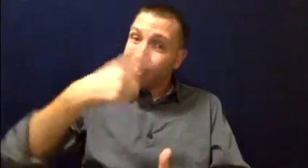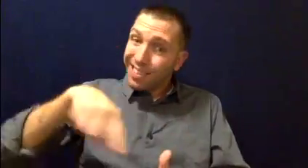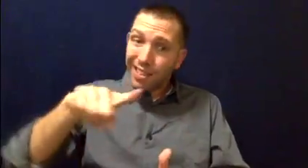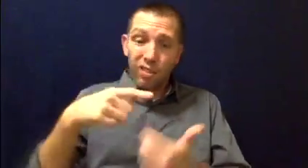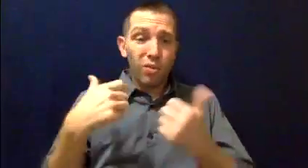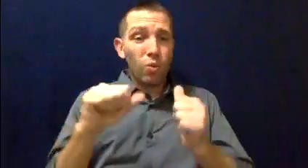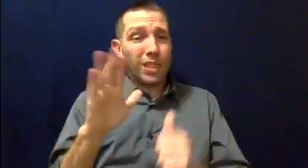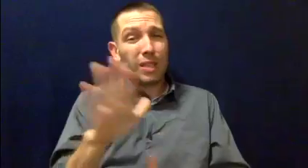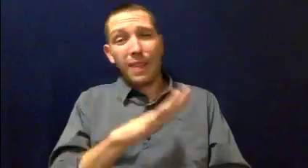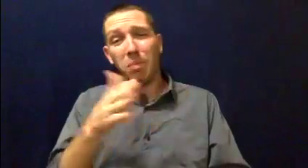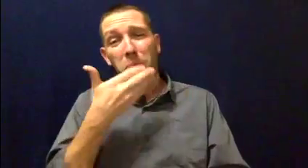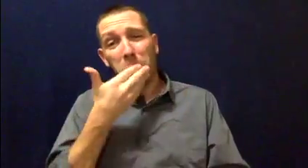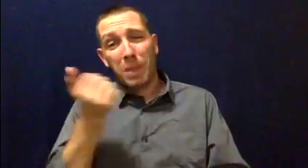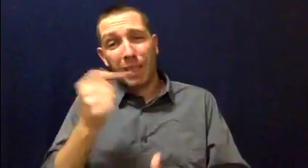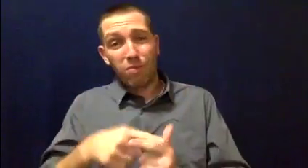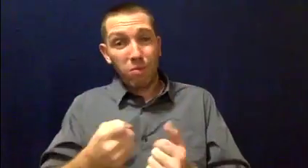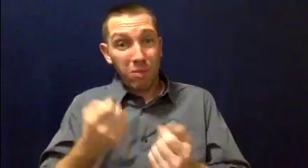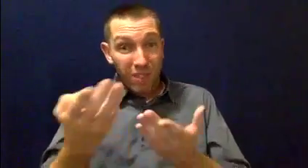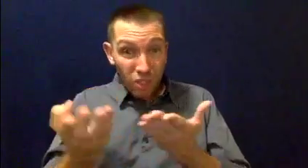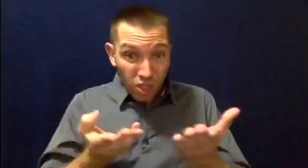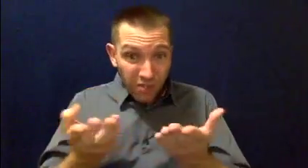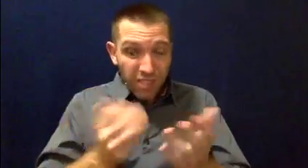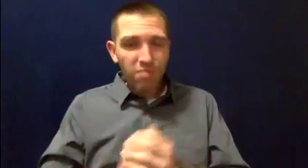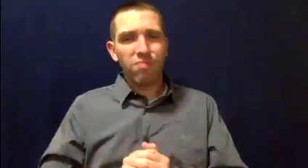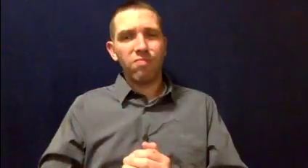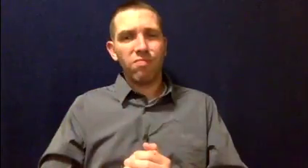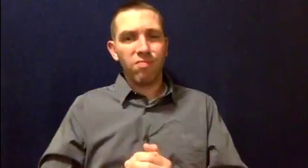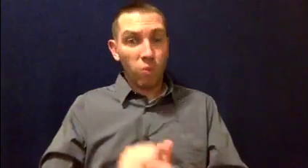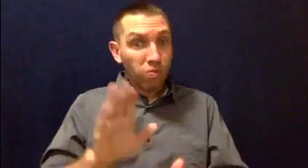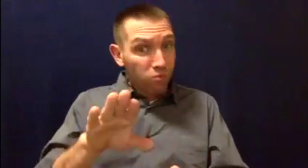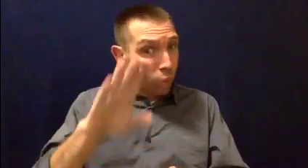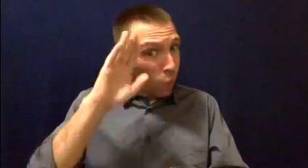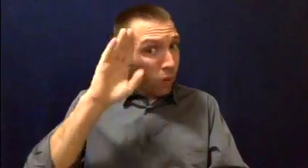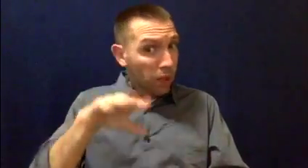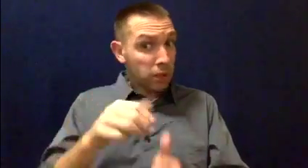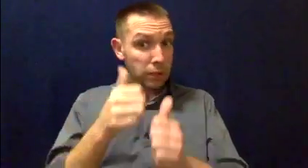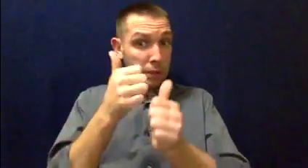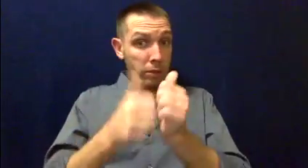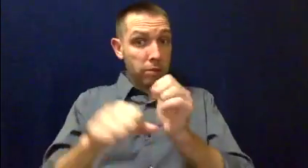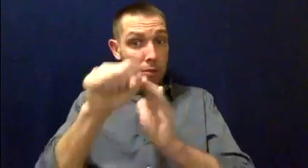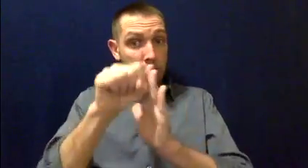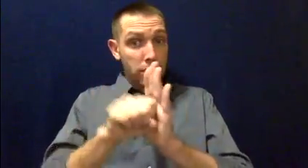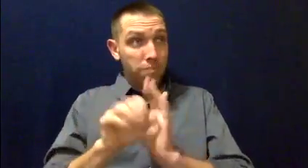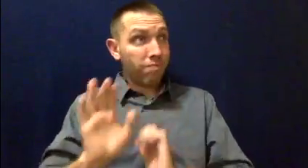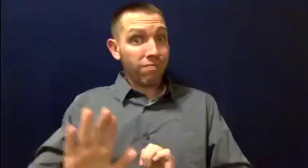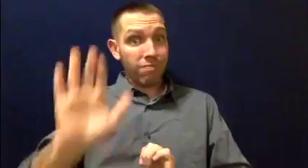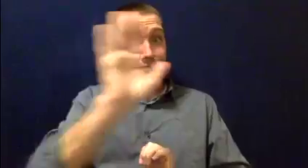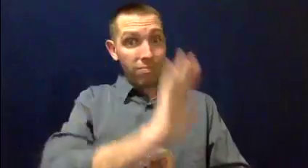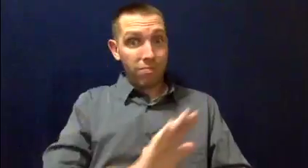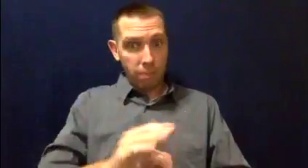They're trying their best to provide services. We want you all to be aware of